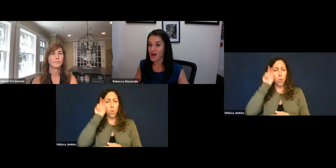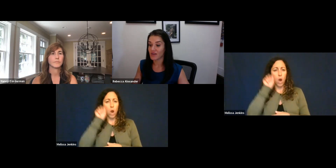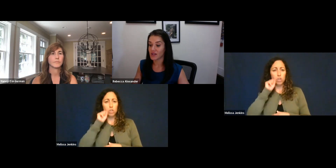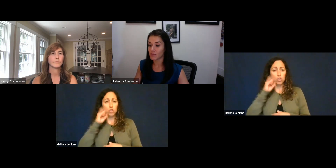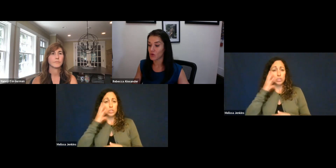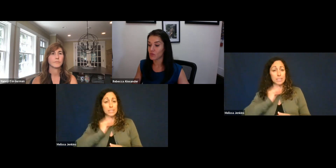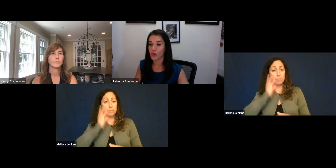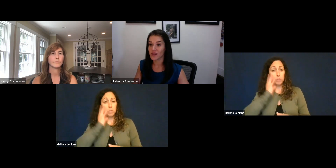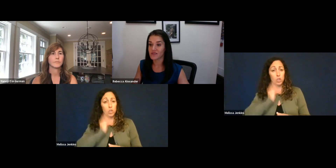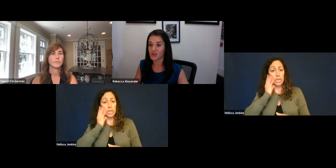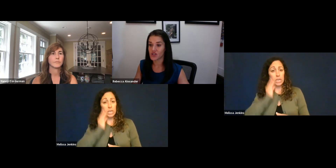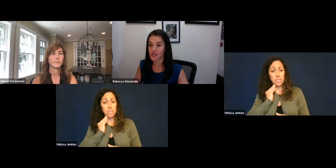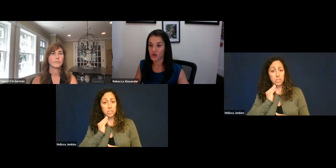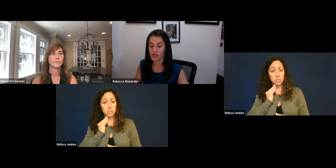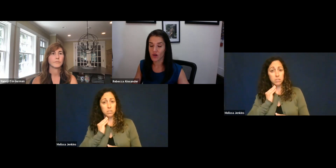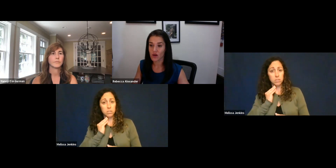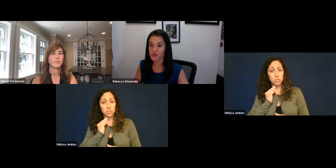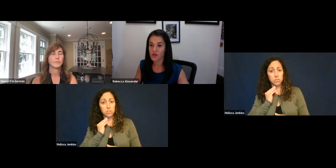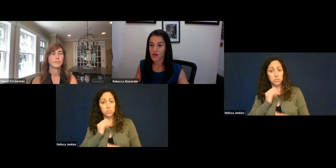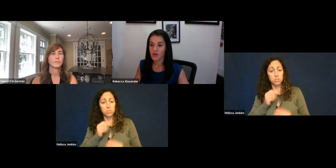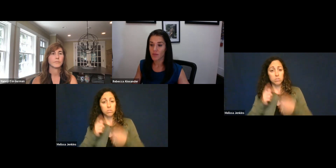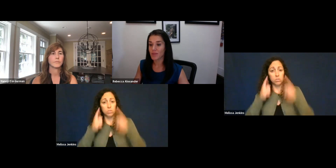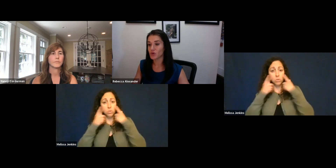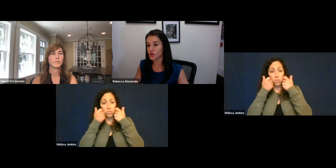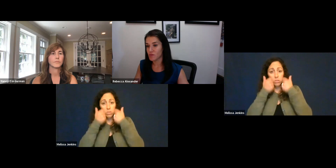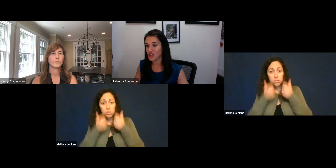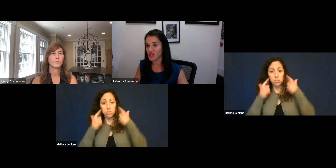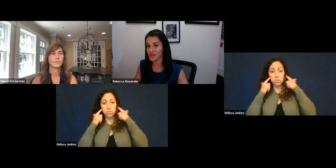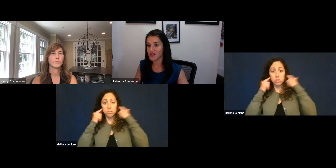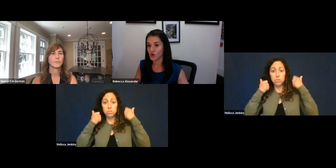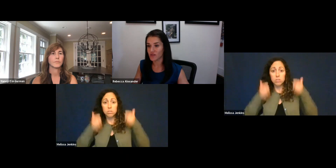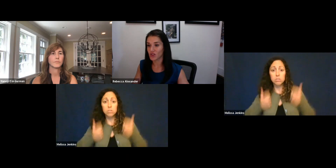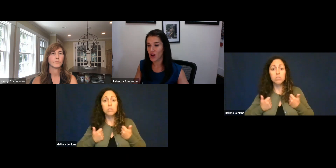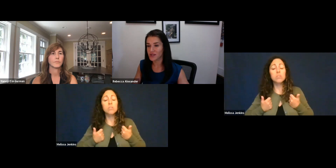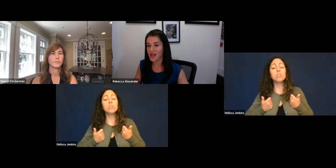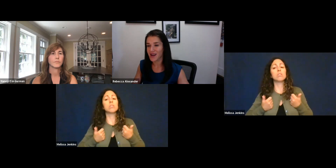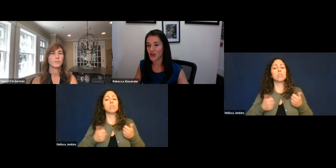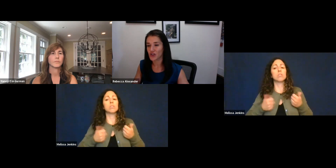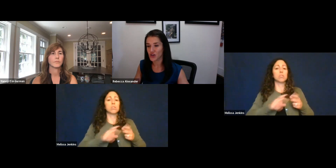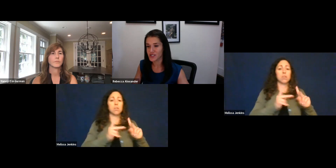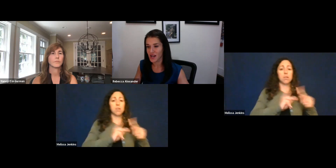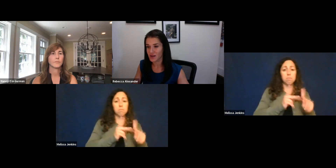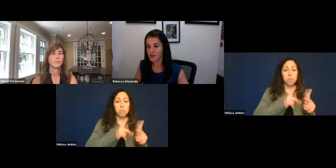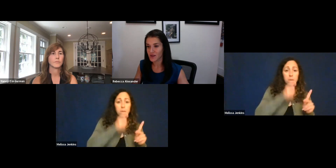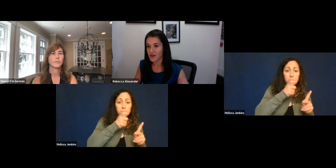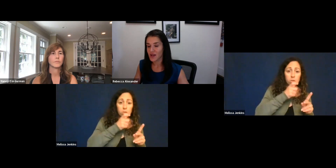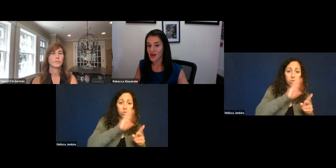having both progressive vision and hearing loss, that people who specialize in grief and loss can understand.